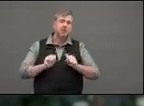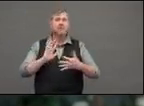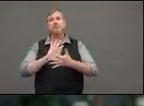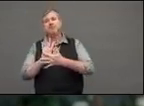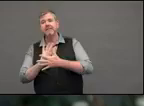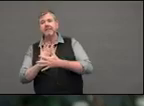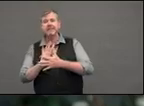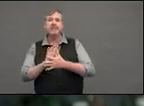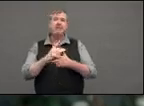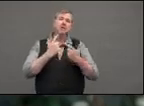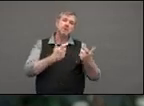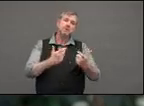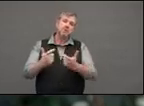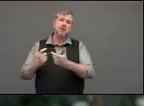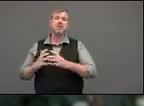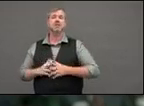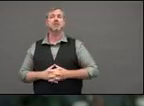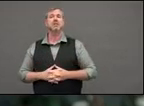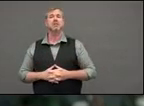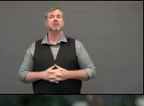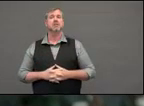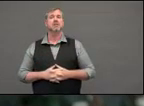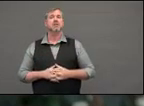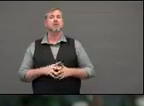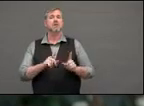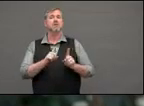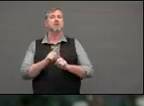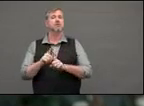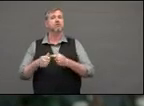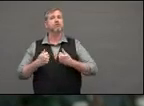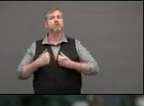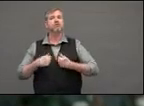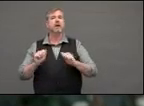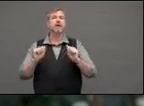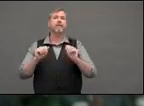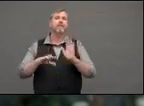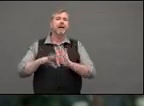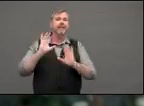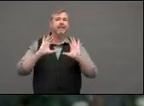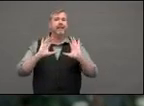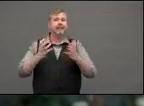i've also been trying to find classes that i need to take for my major